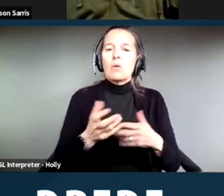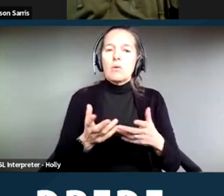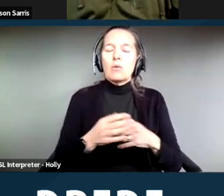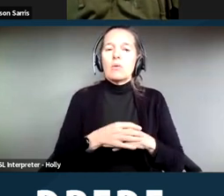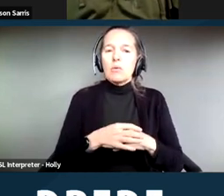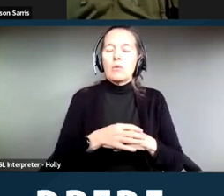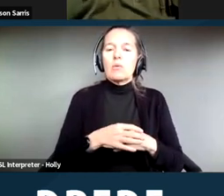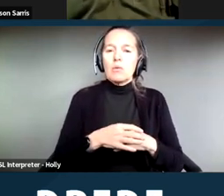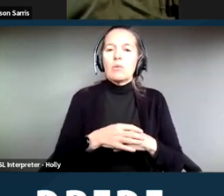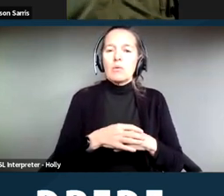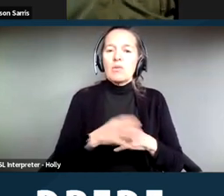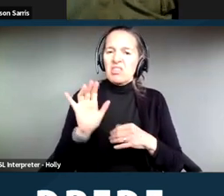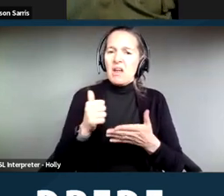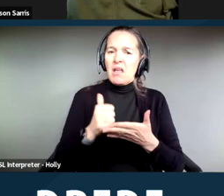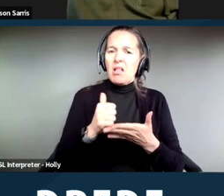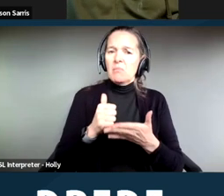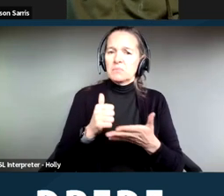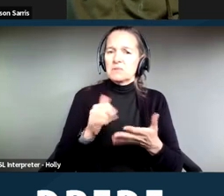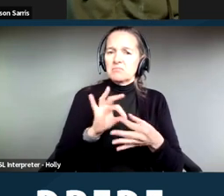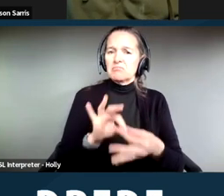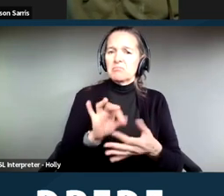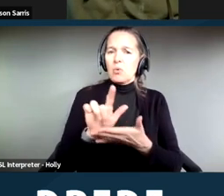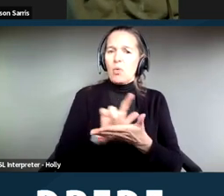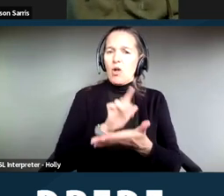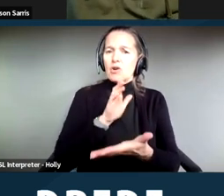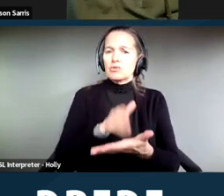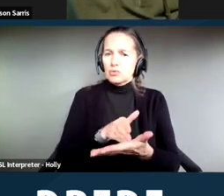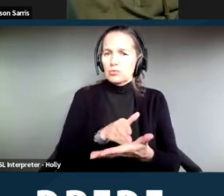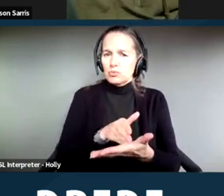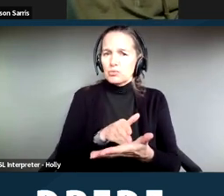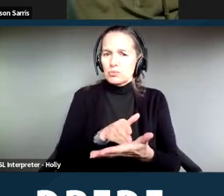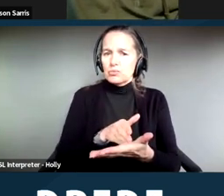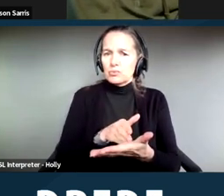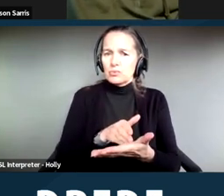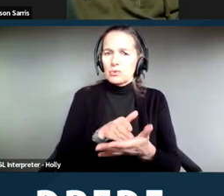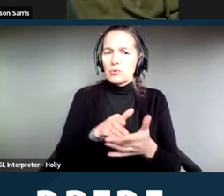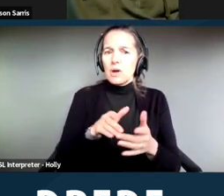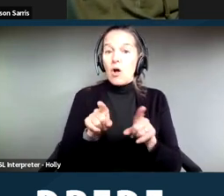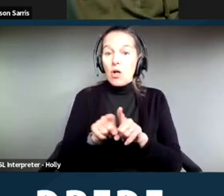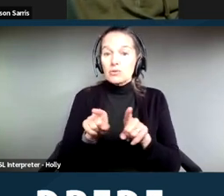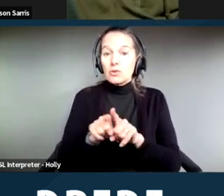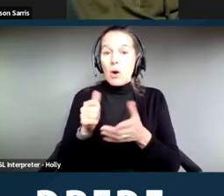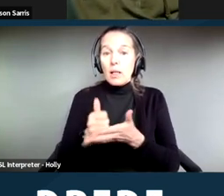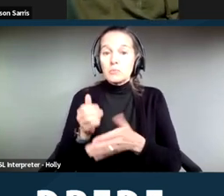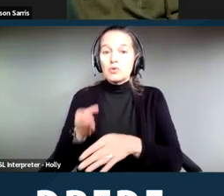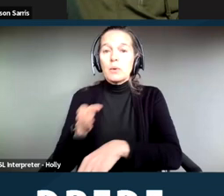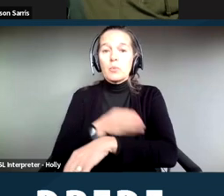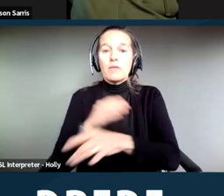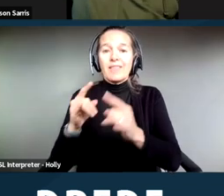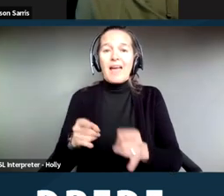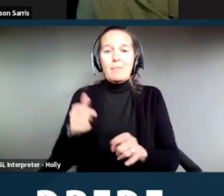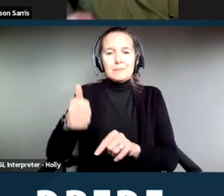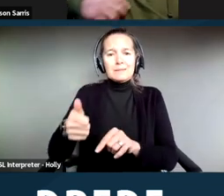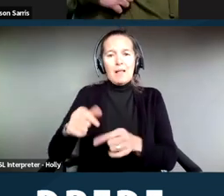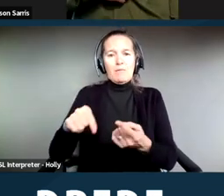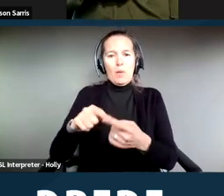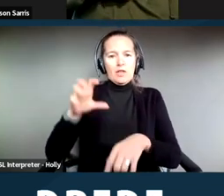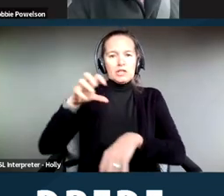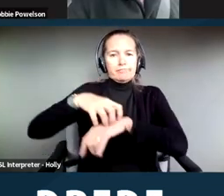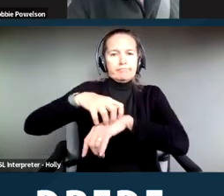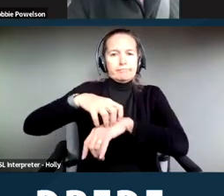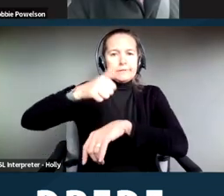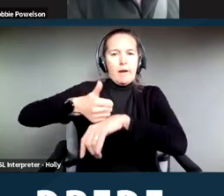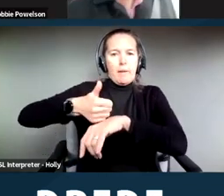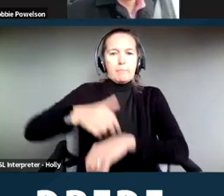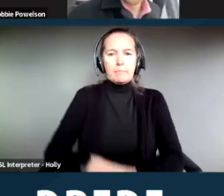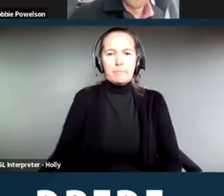lawsuits, you know, these claims, it also helps to improve camps once you've established them.